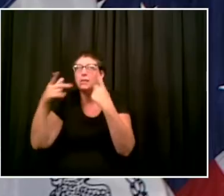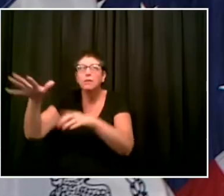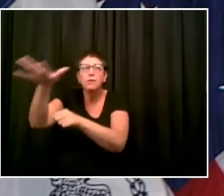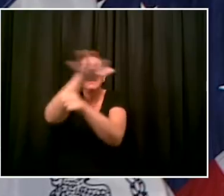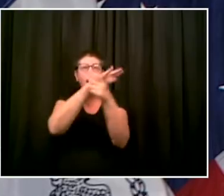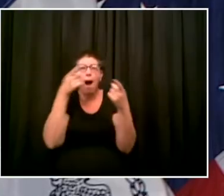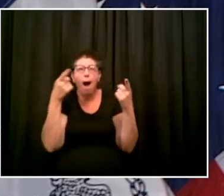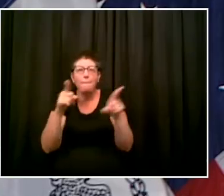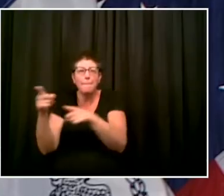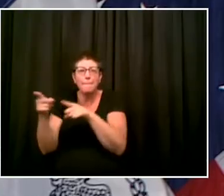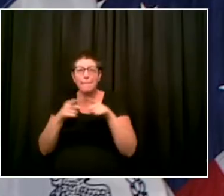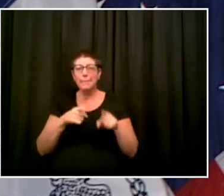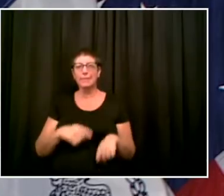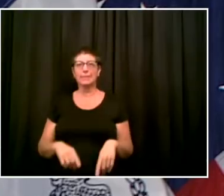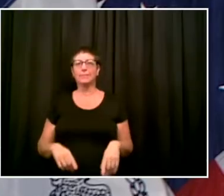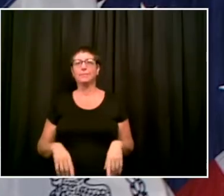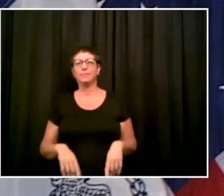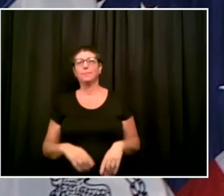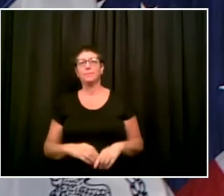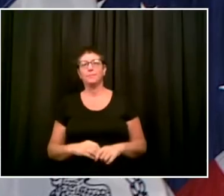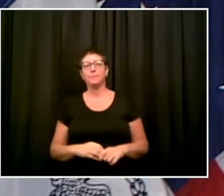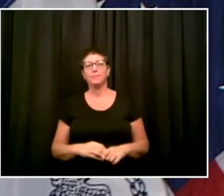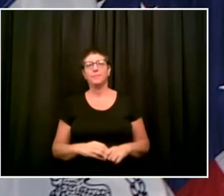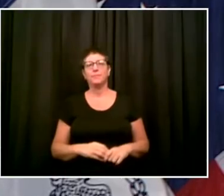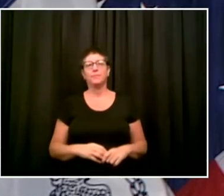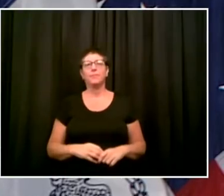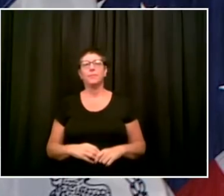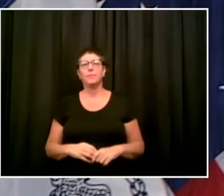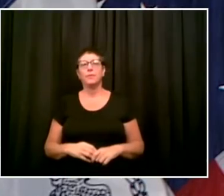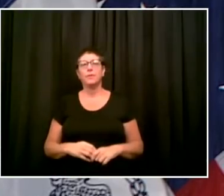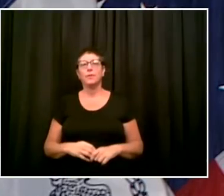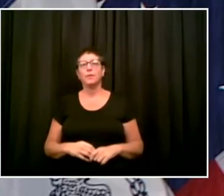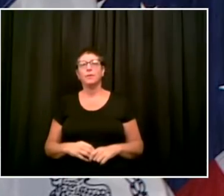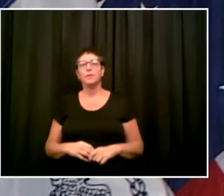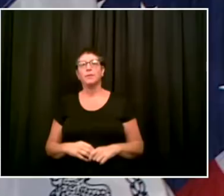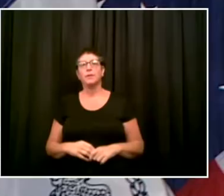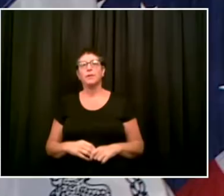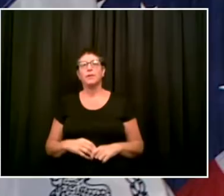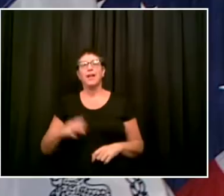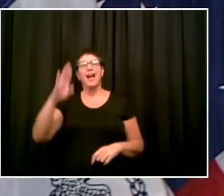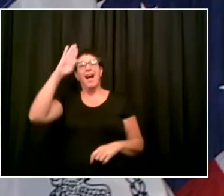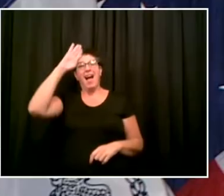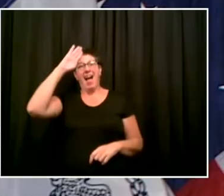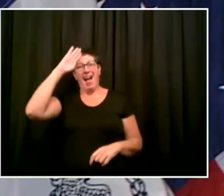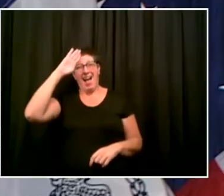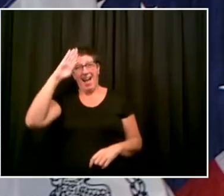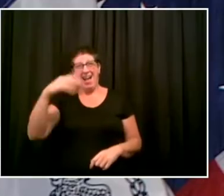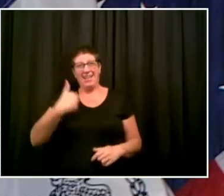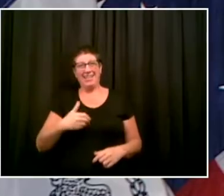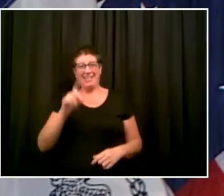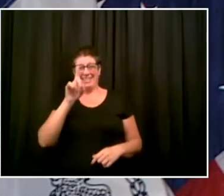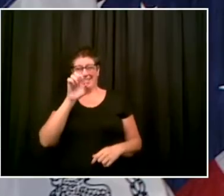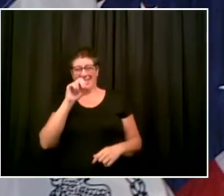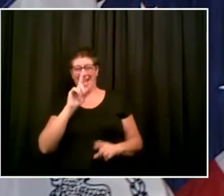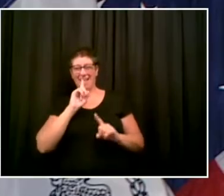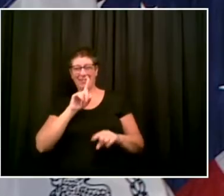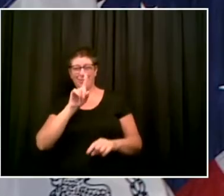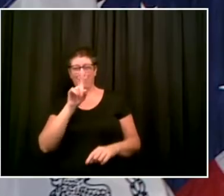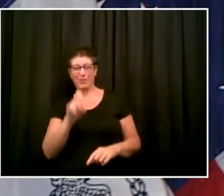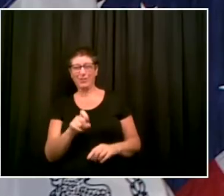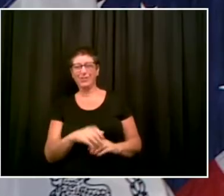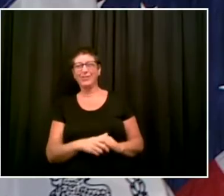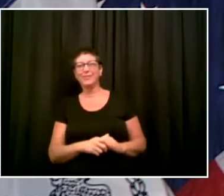NEIGHBORHOOD.